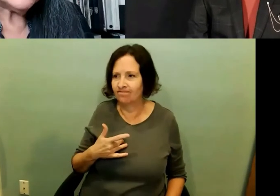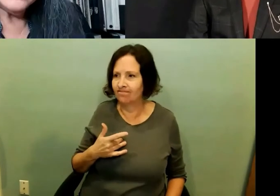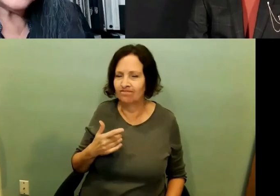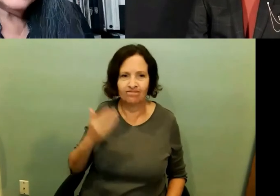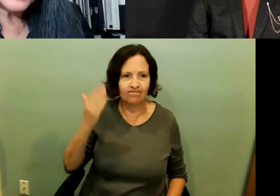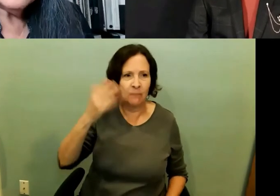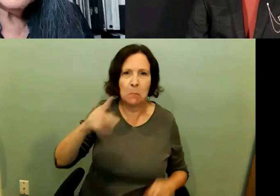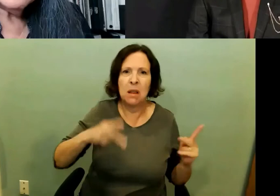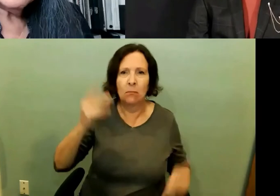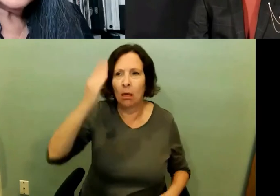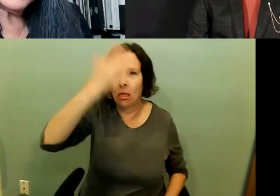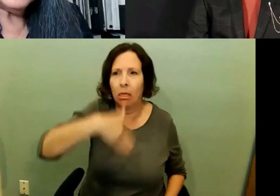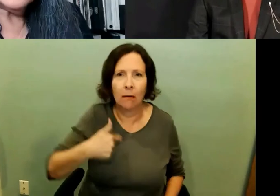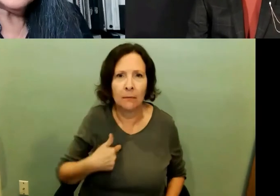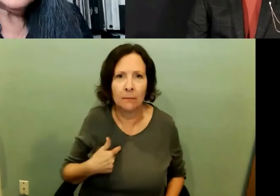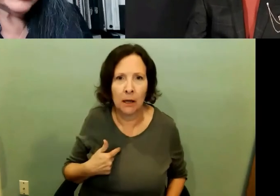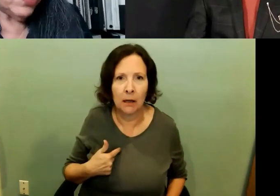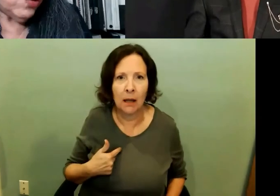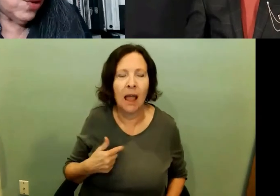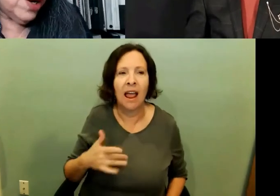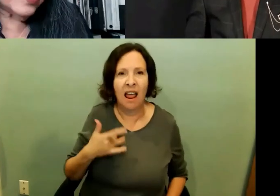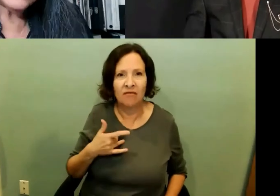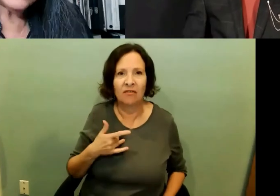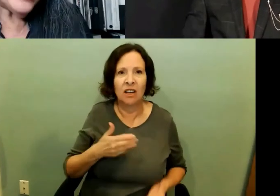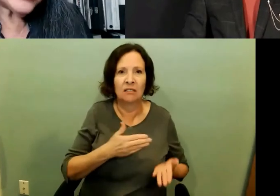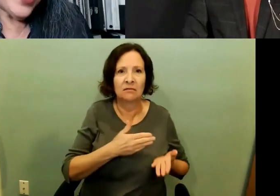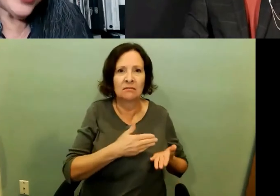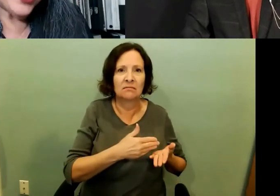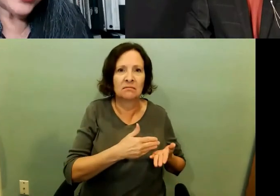exclusion, typically. And that's why talk about appear